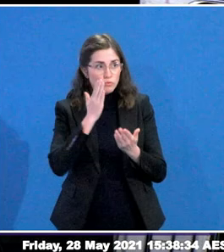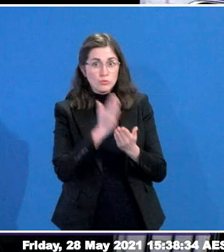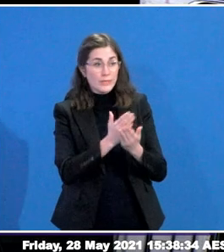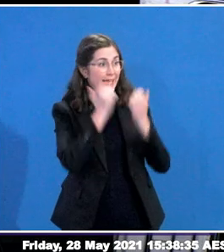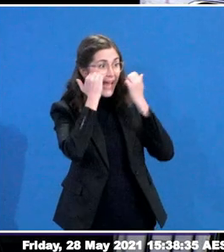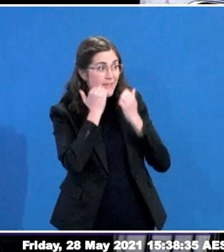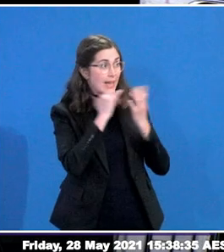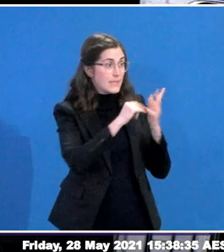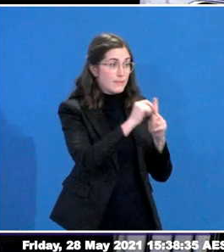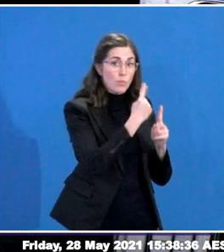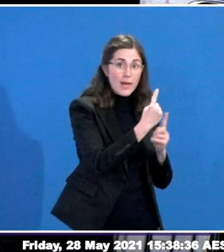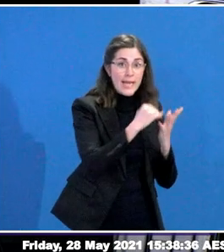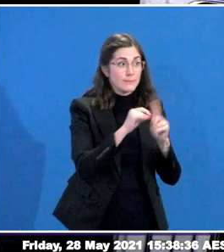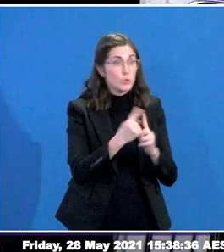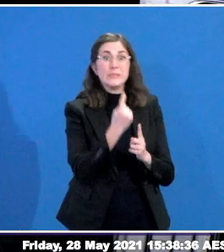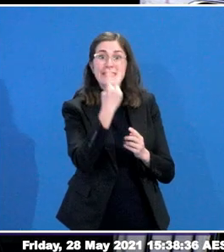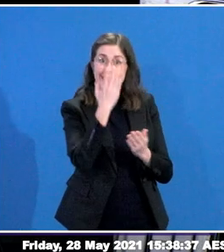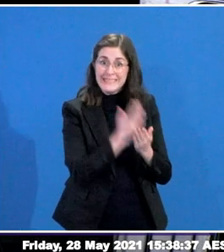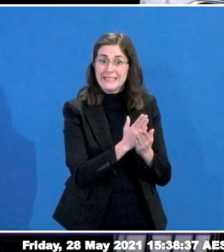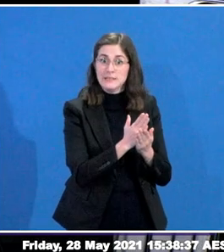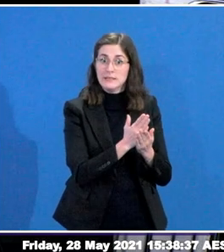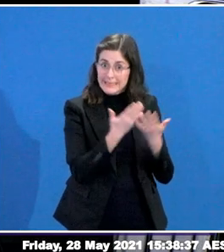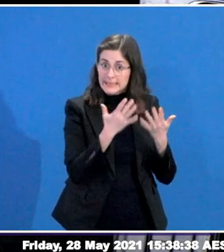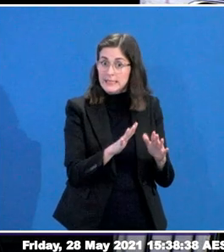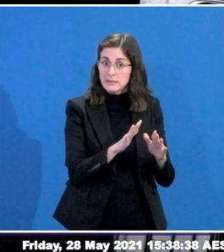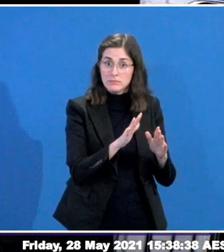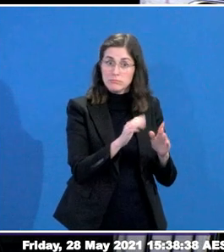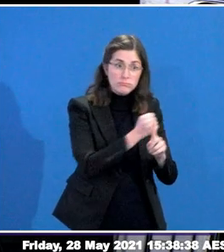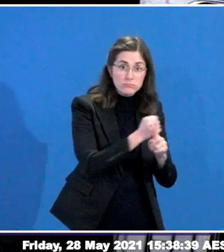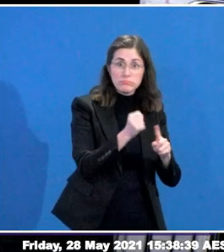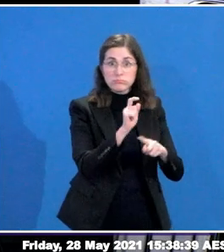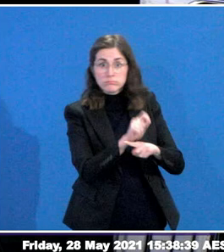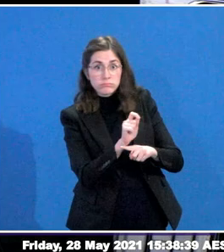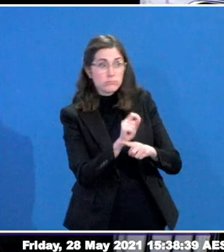that SP1 and SP2 committed the offences with which they had been charged.